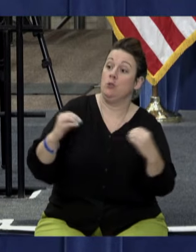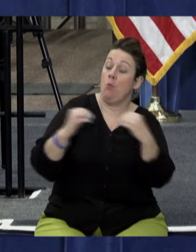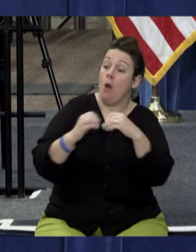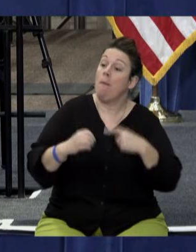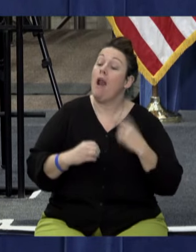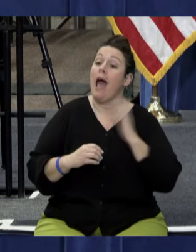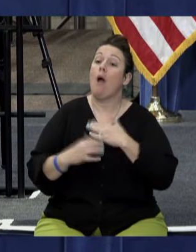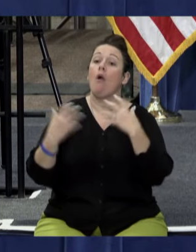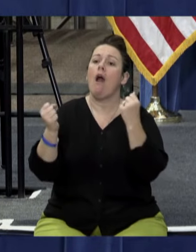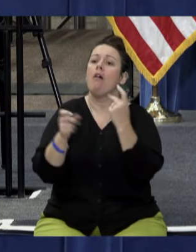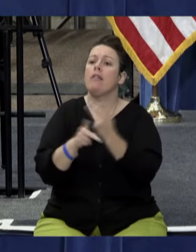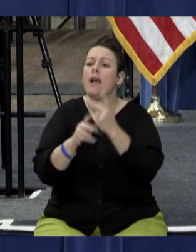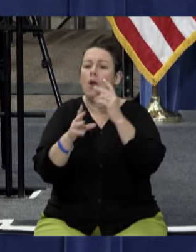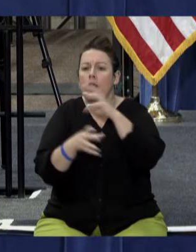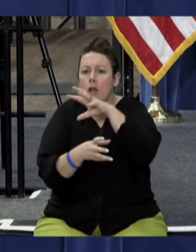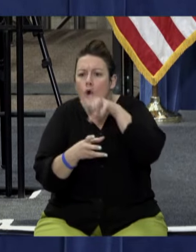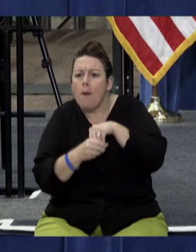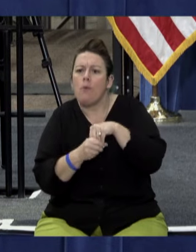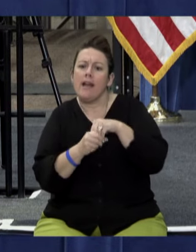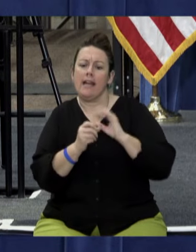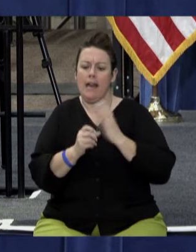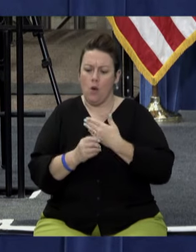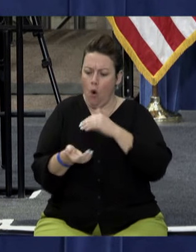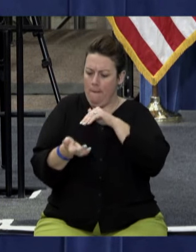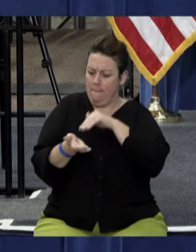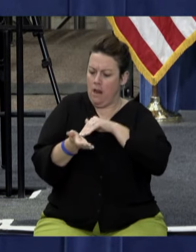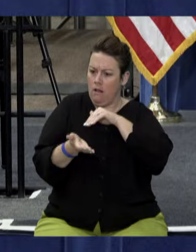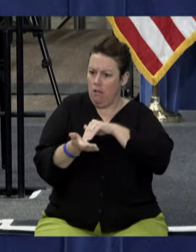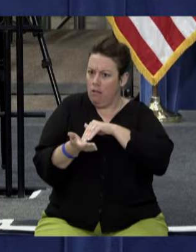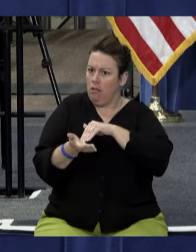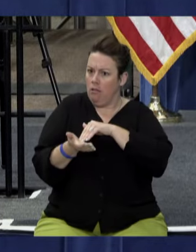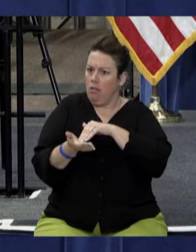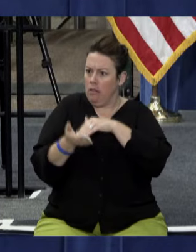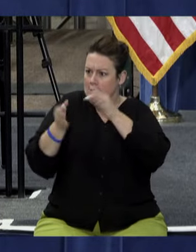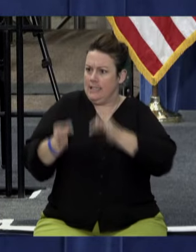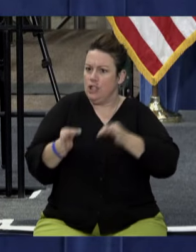incorporating the caregiver into our medical decisions as well.